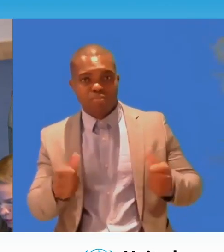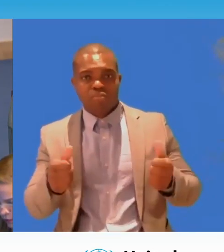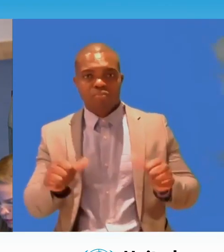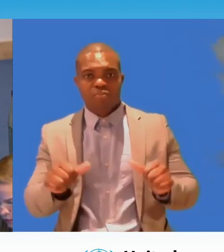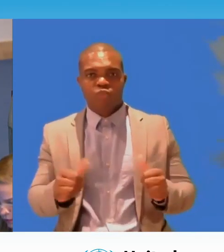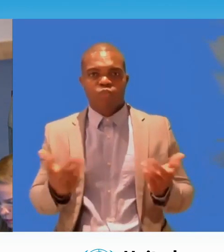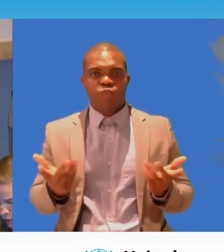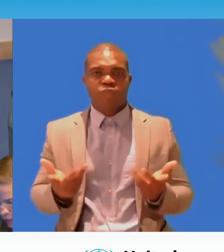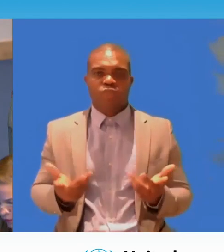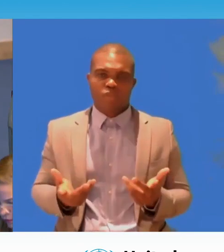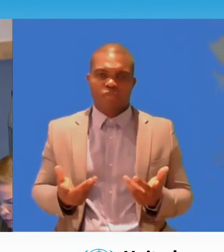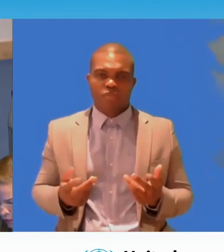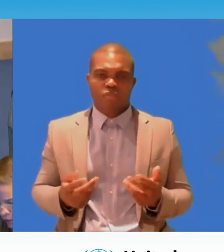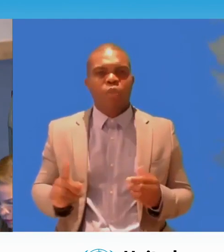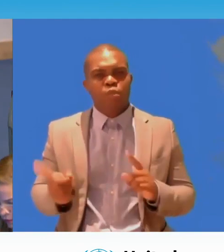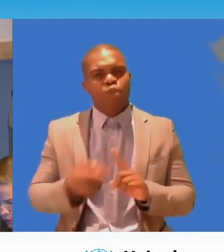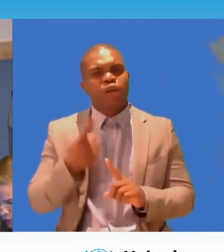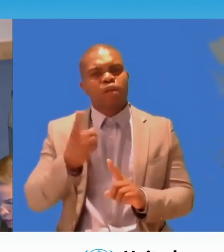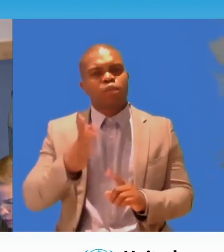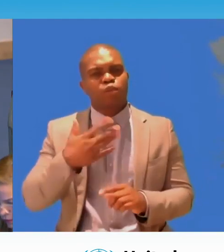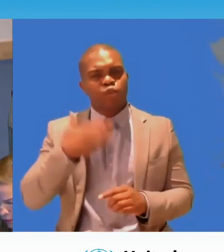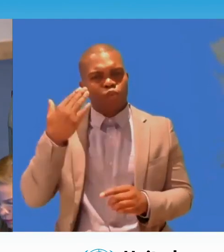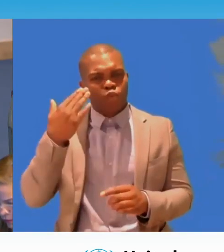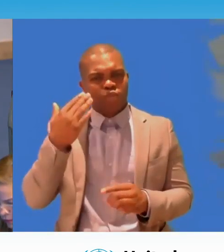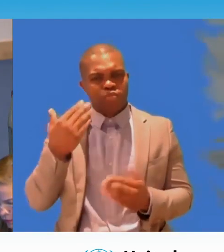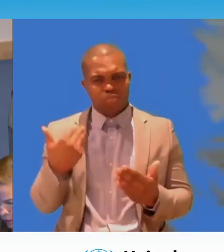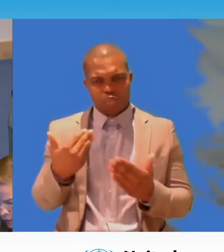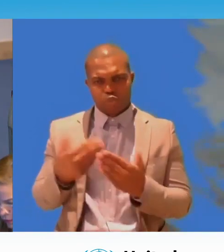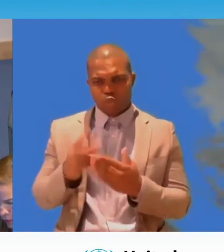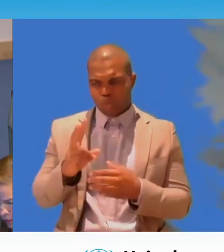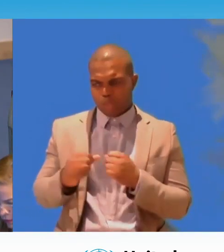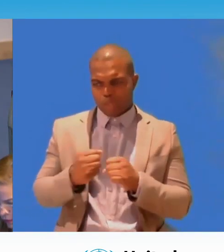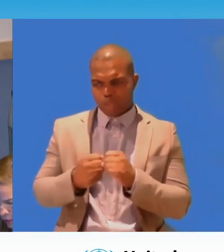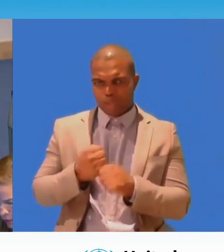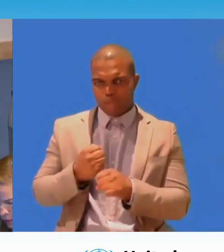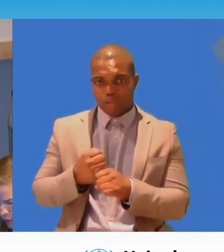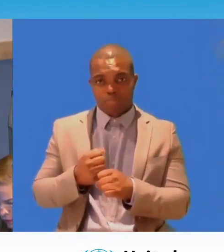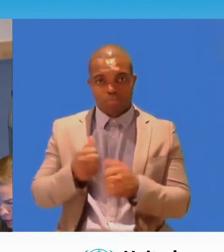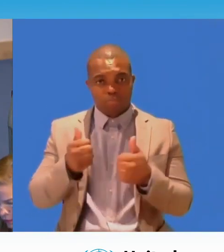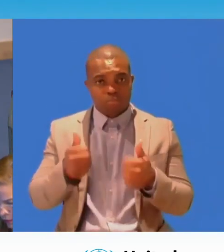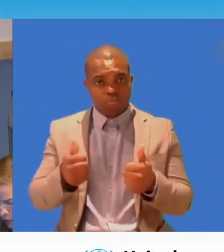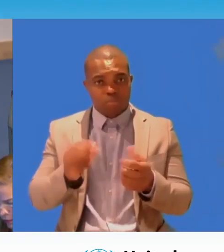were many years you know you know ago so when you look at the 18 19th possibly even the 20th